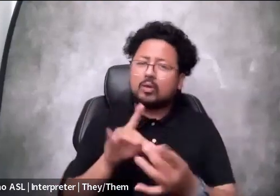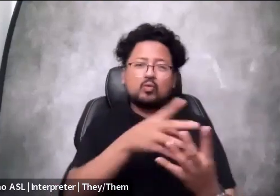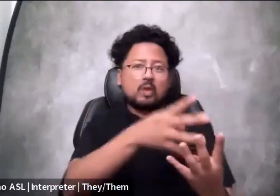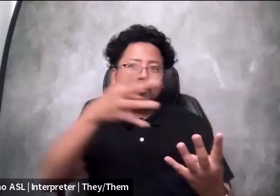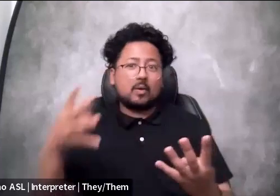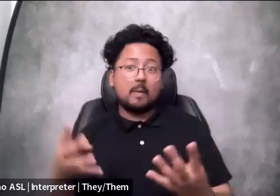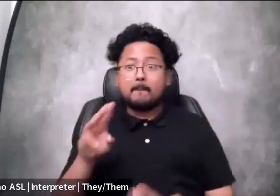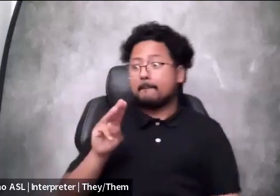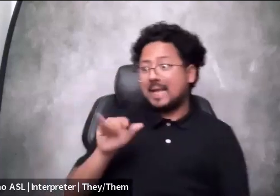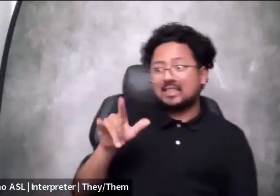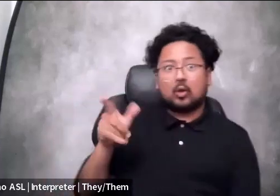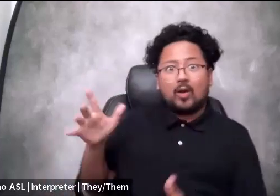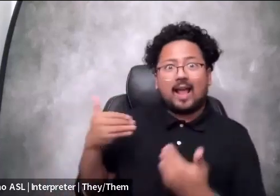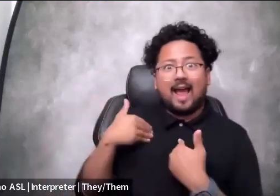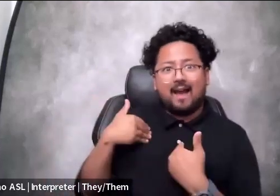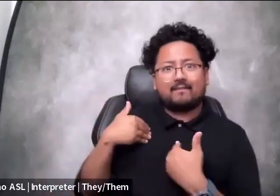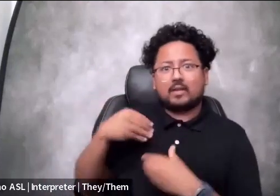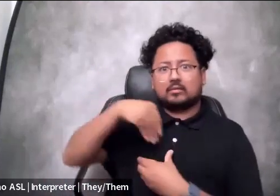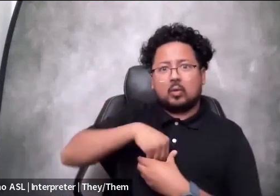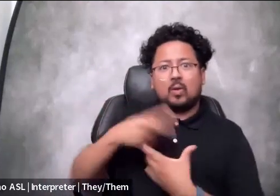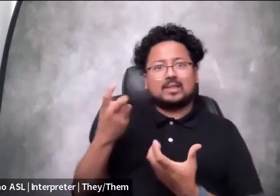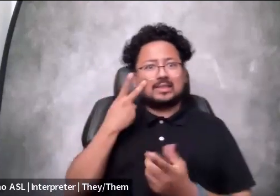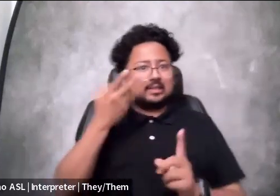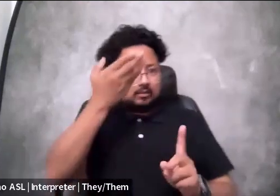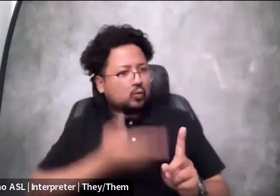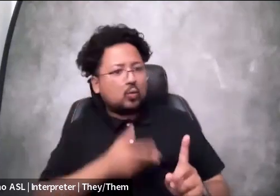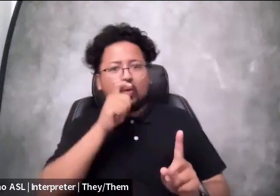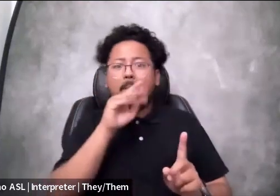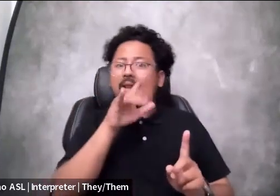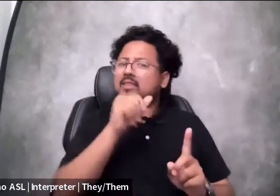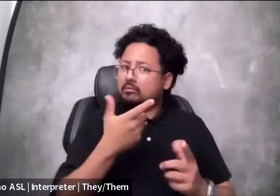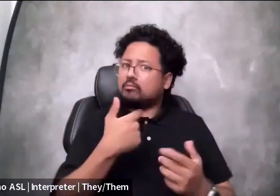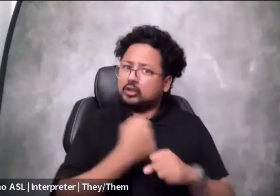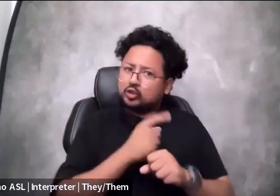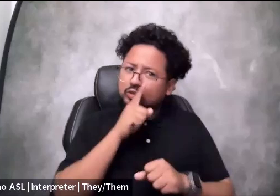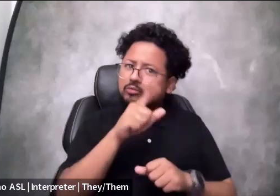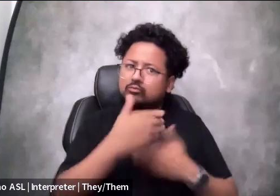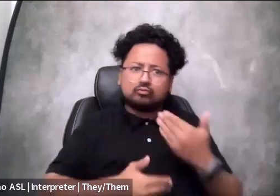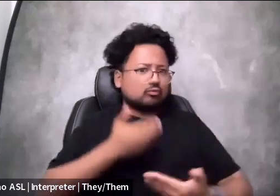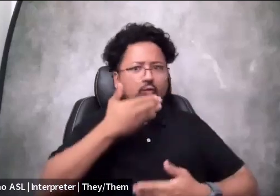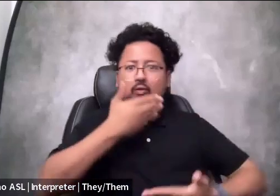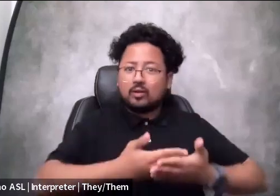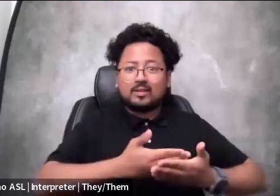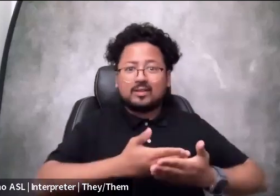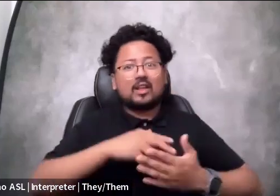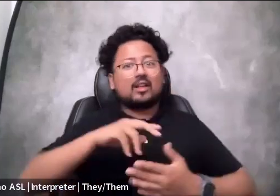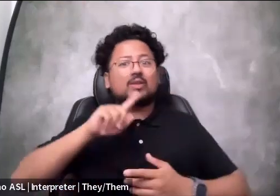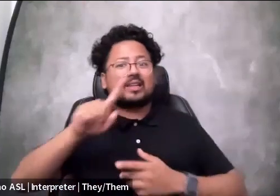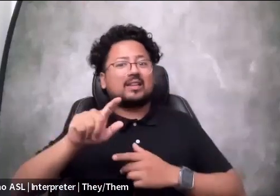because people wanted a sequel to Melissa because they wanted to know mid Melissa was doing well. The sequel to Melissa would be Melissa's transition,